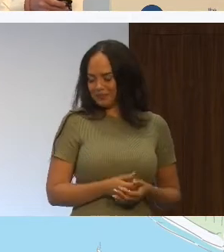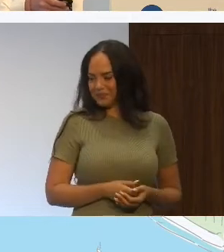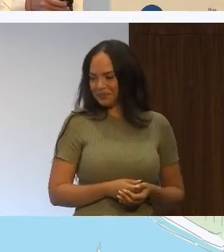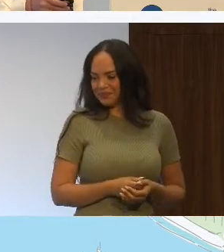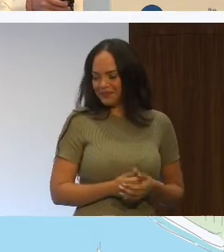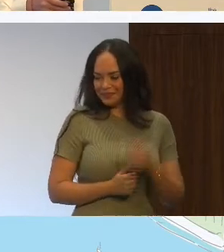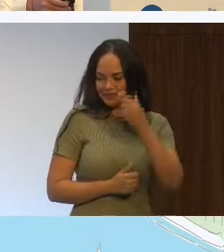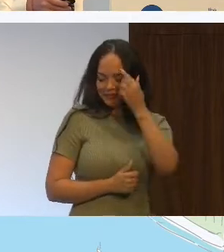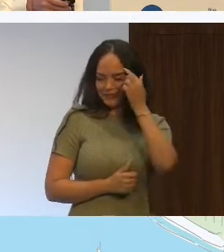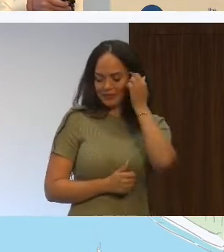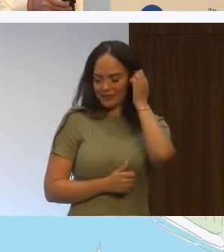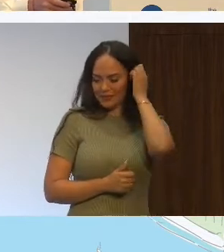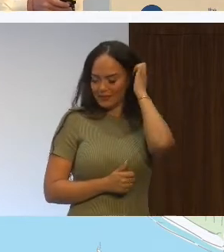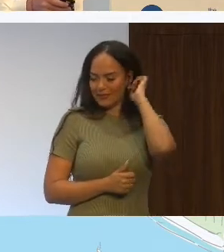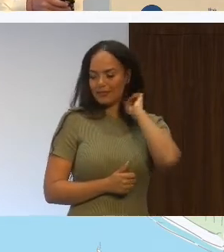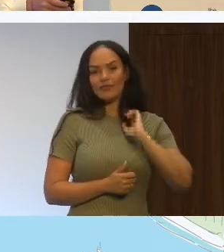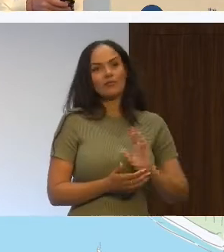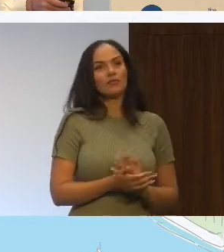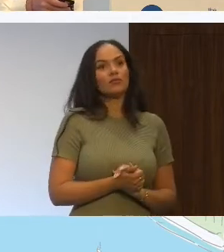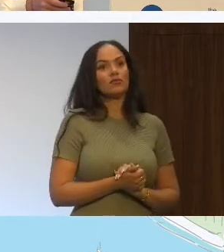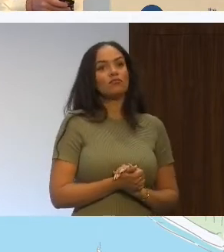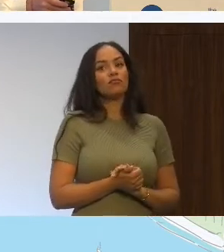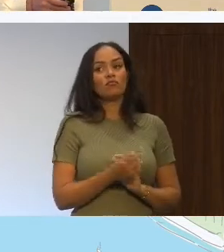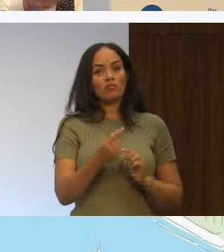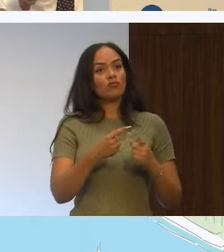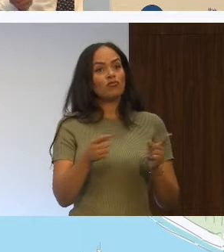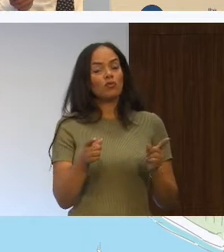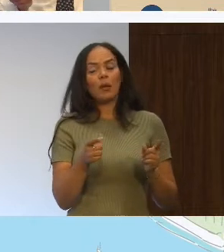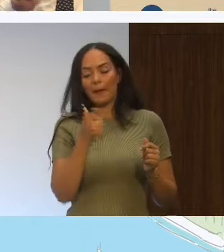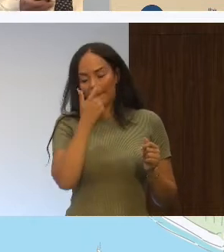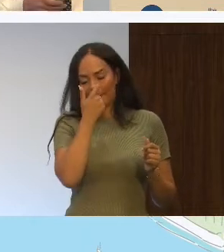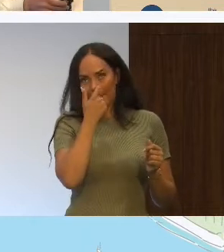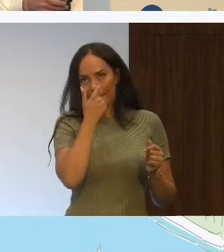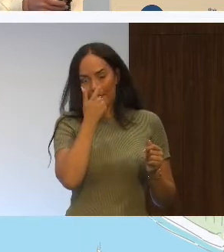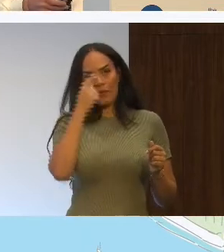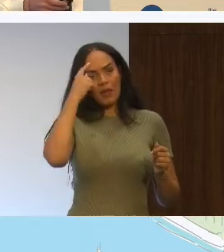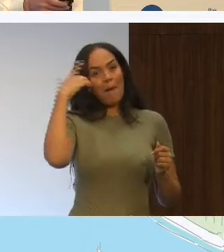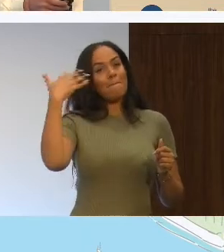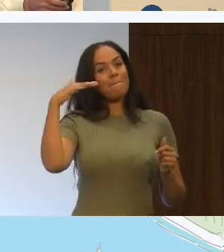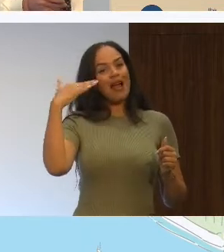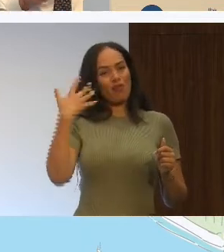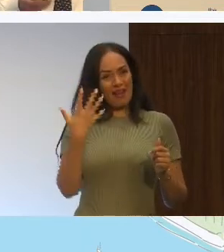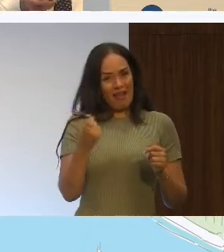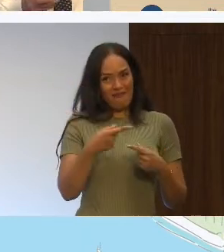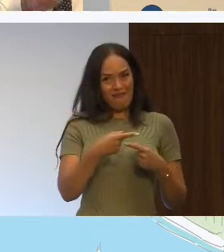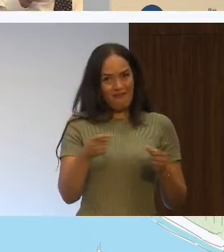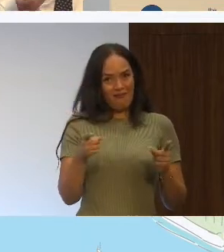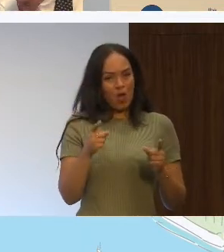so if you have, if you have triptans which are character, sorry, if you have migraines which are characterized by early vomiting,